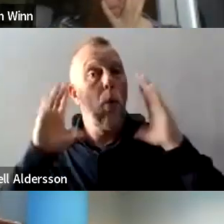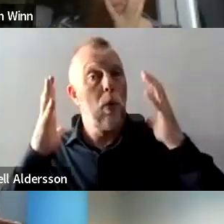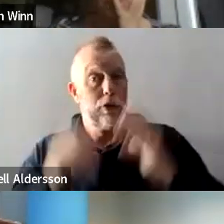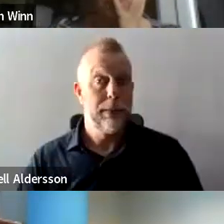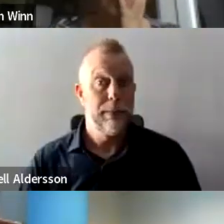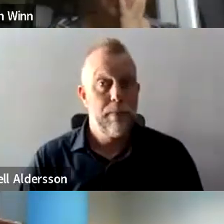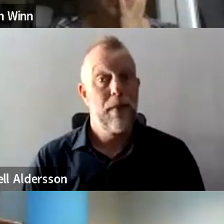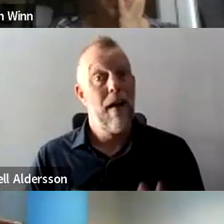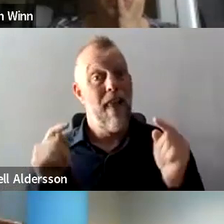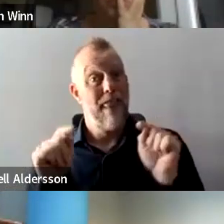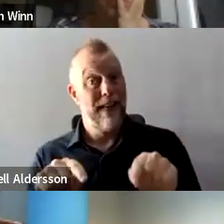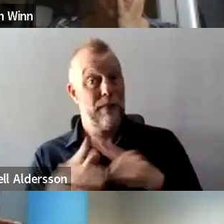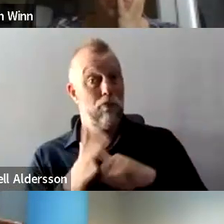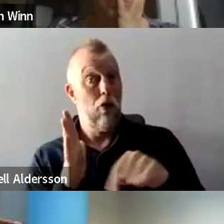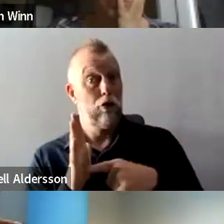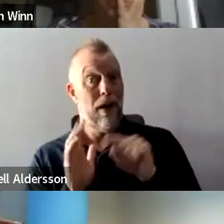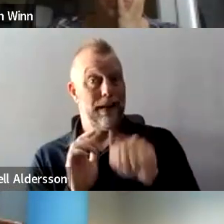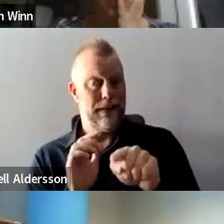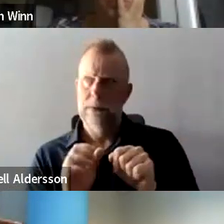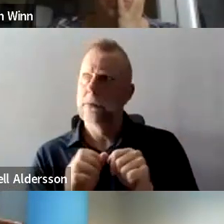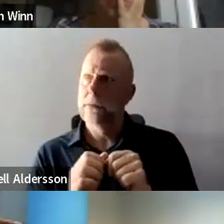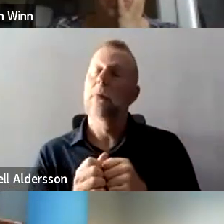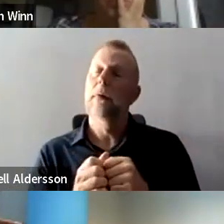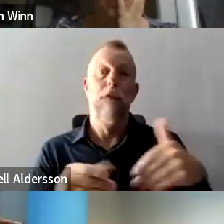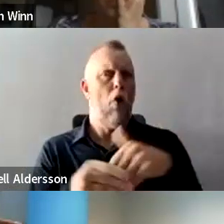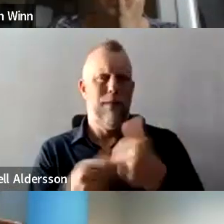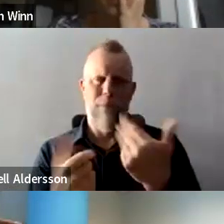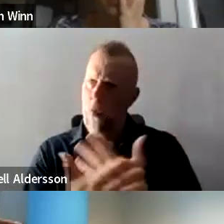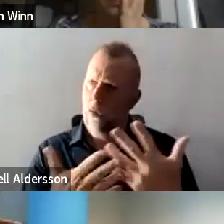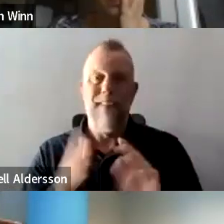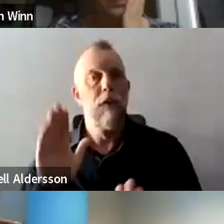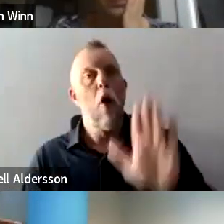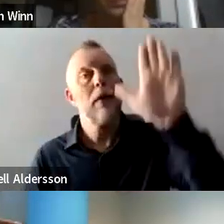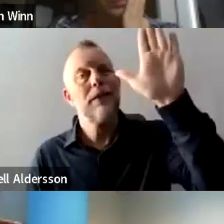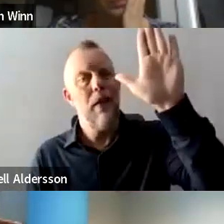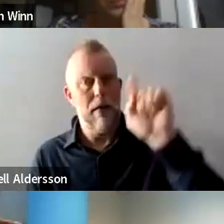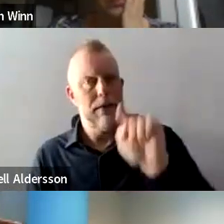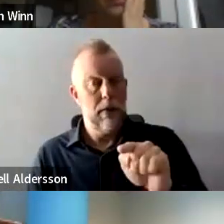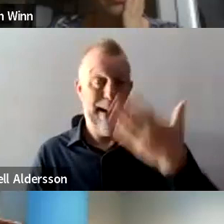This project has engaged many volunteers across both education and health.